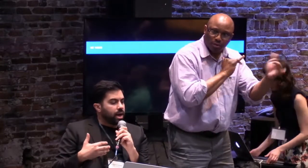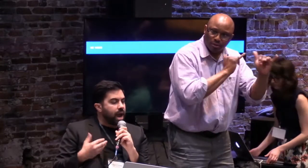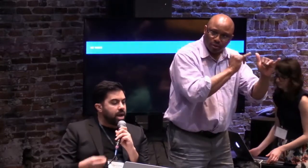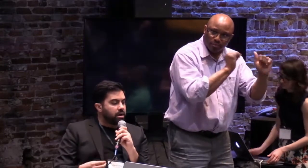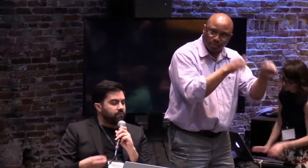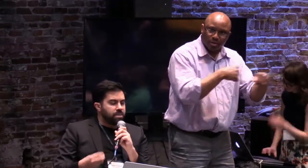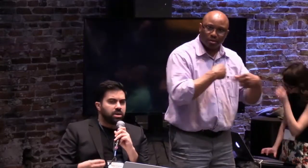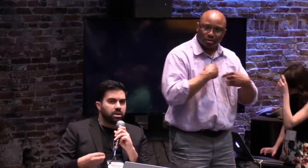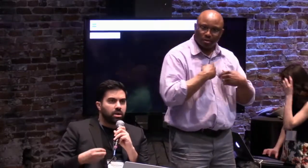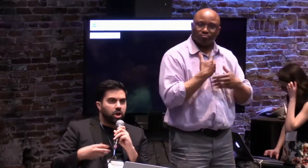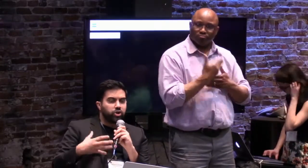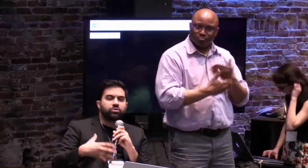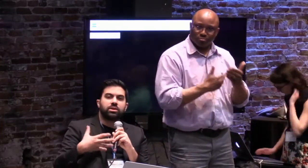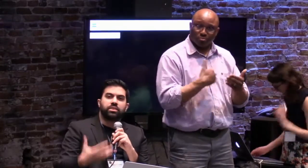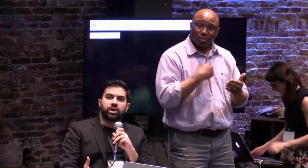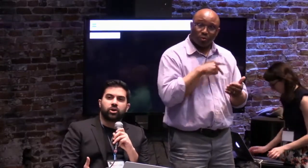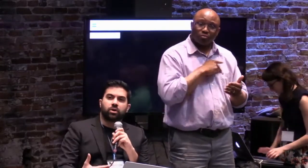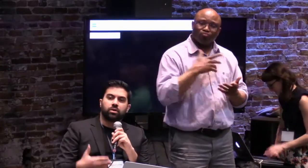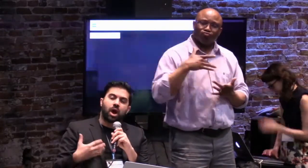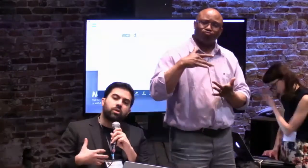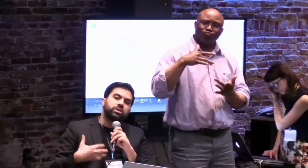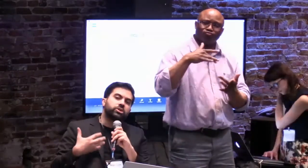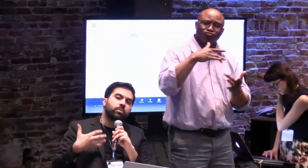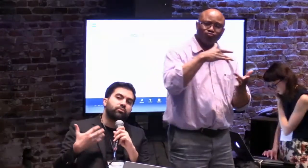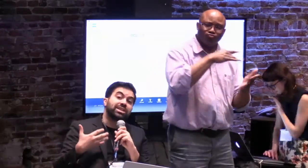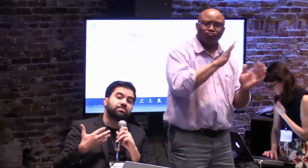a kind of me using theater not only to embrace myself